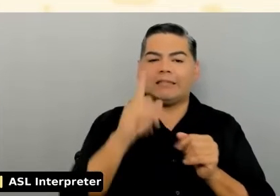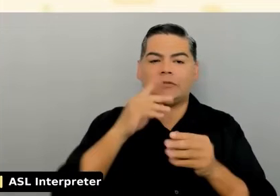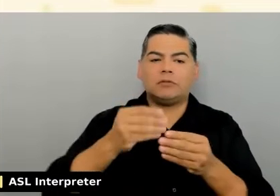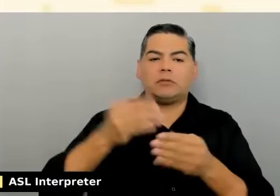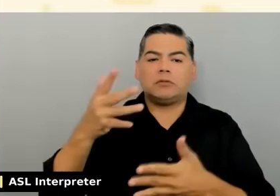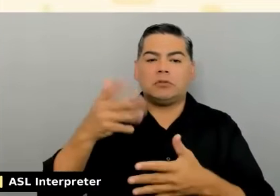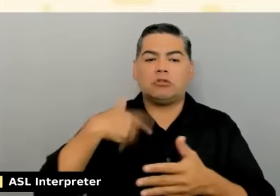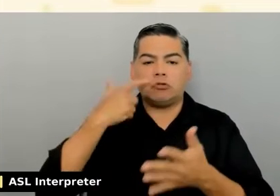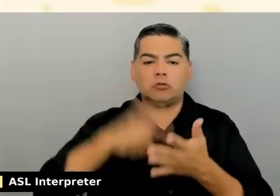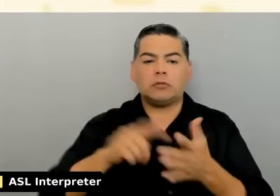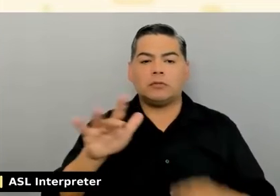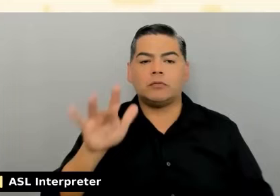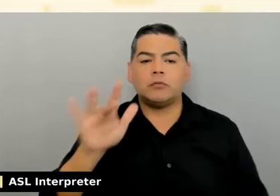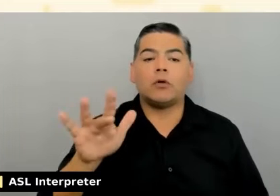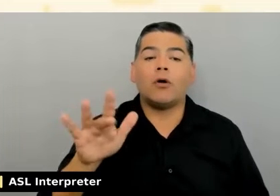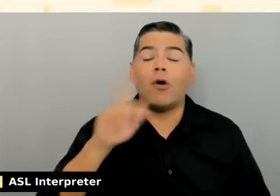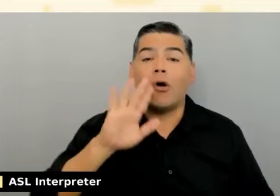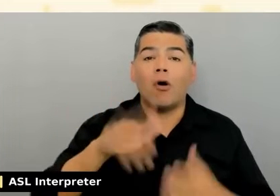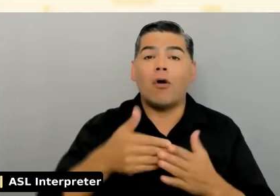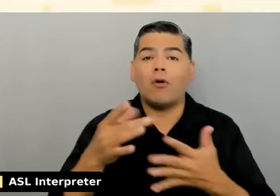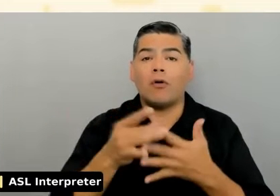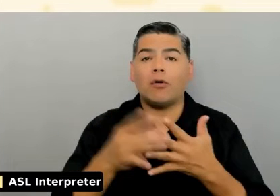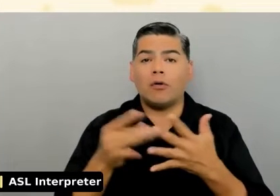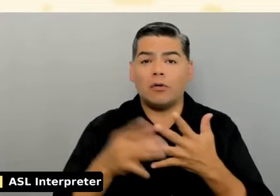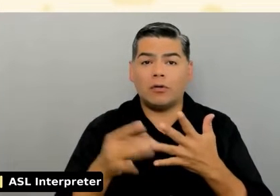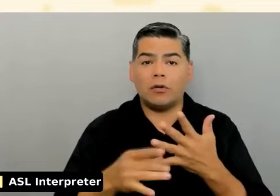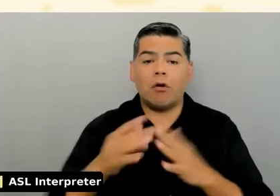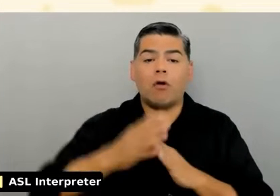OK, now all these options, whether the top navigation,